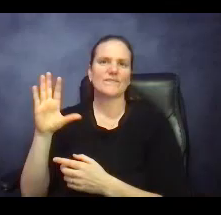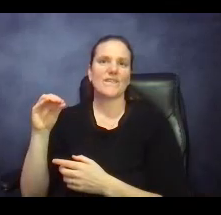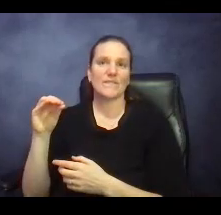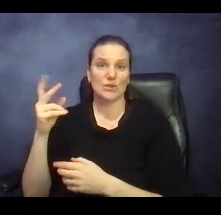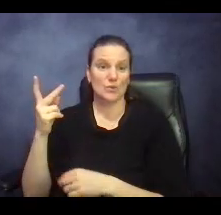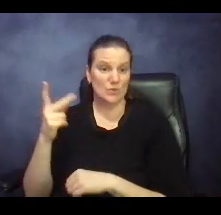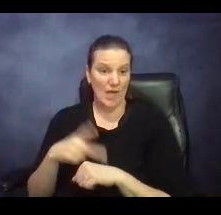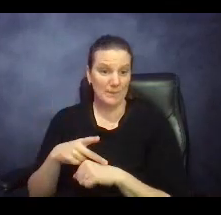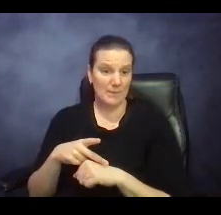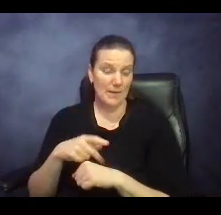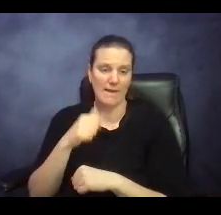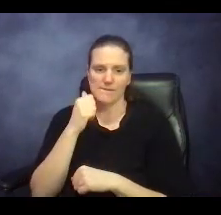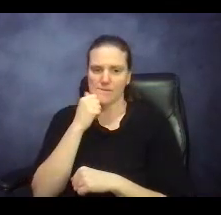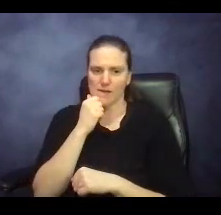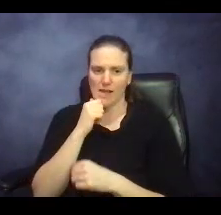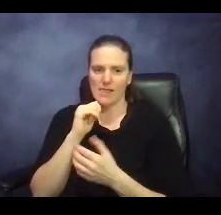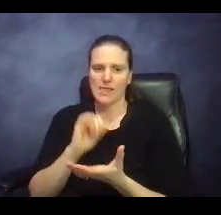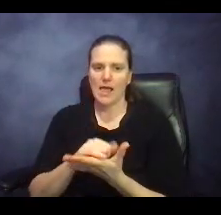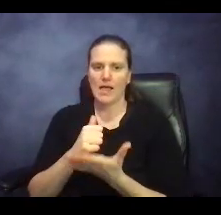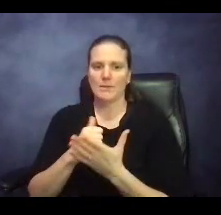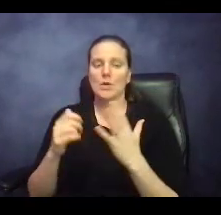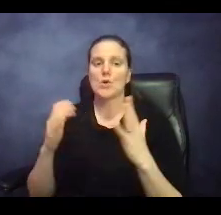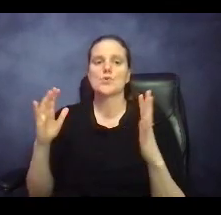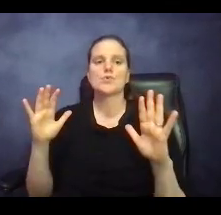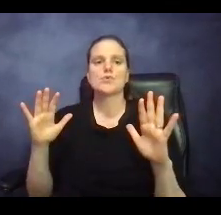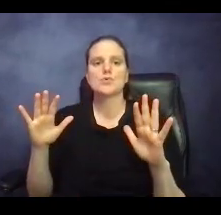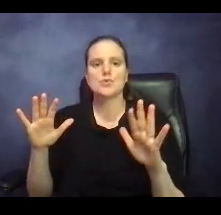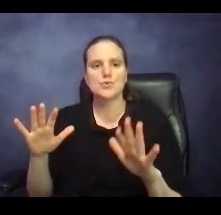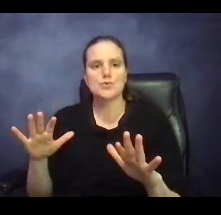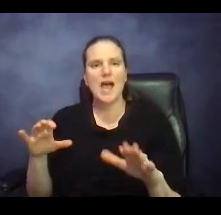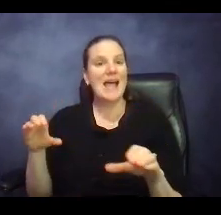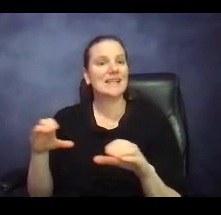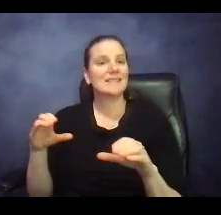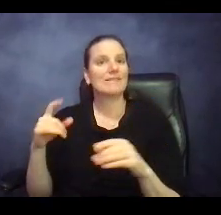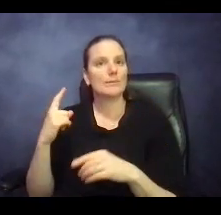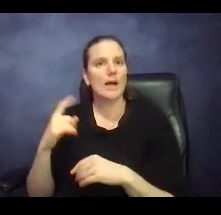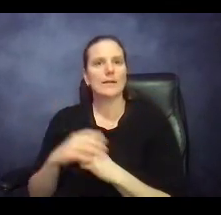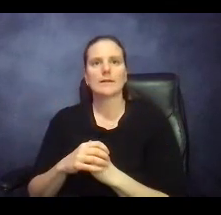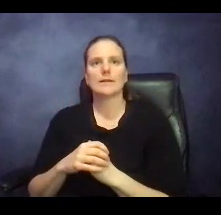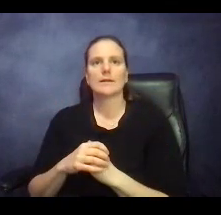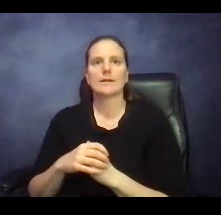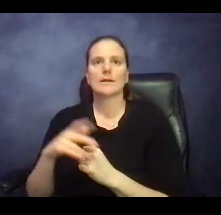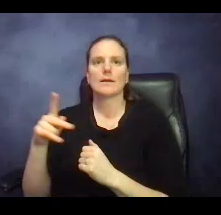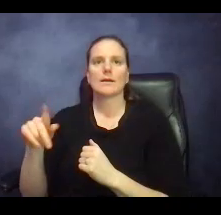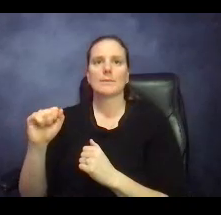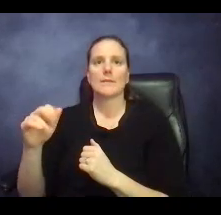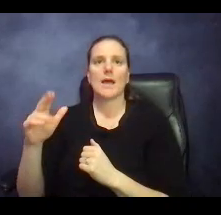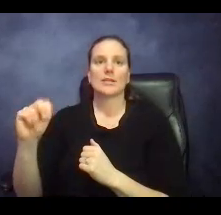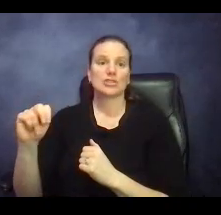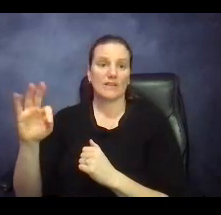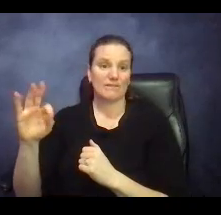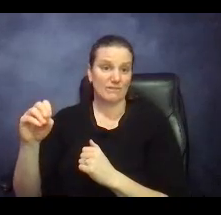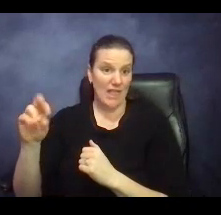But it really does just quiet an active mind. Passionflower. And then 5-flower essences can also calm the nervous system.